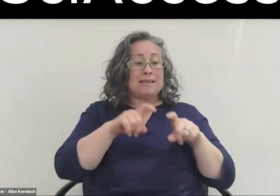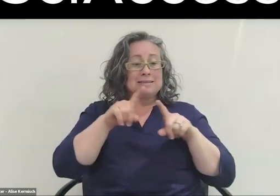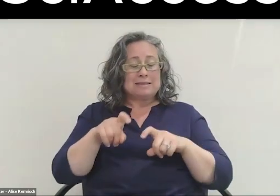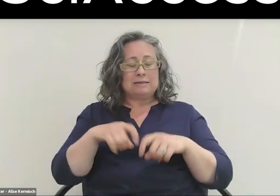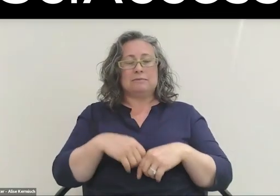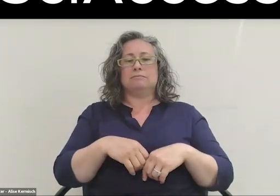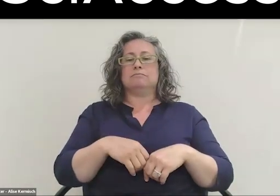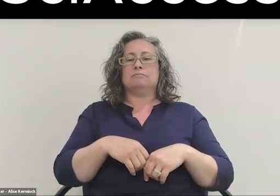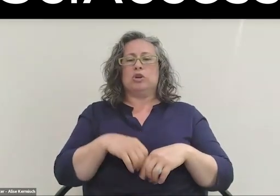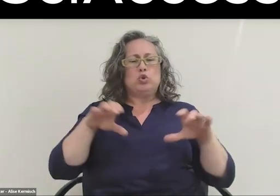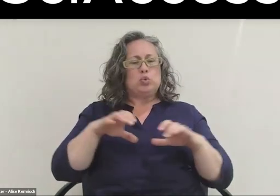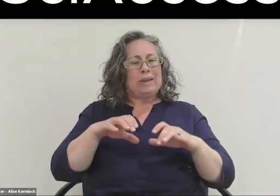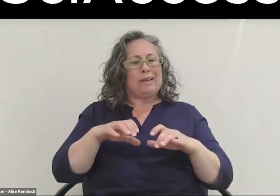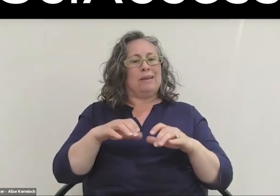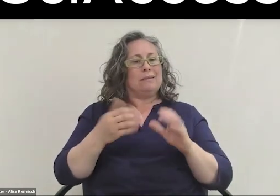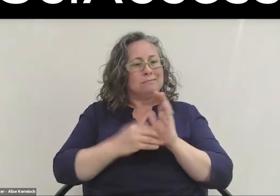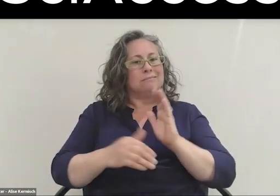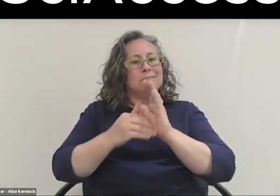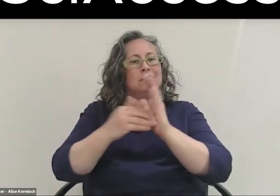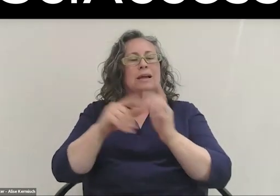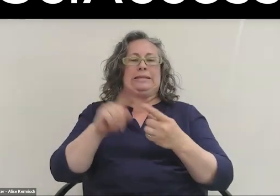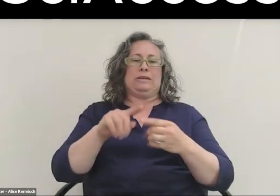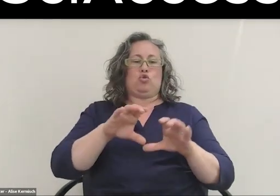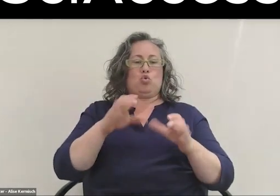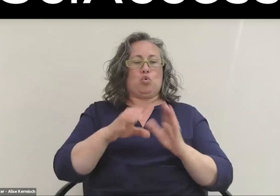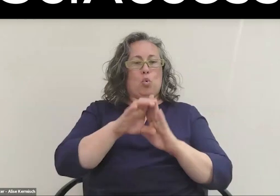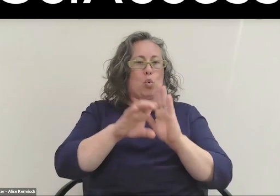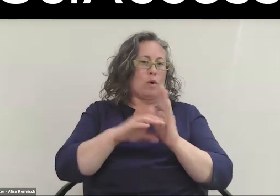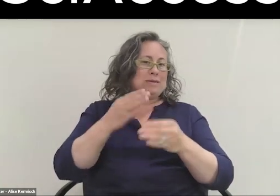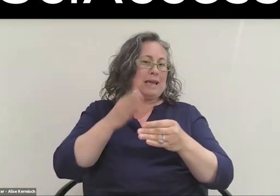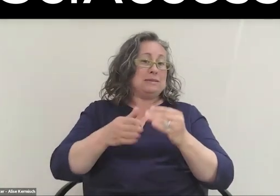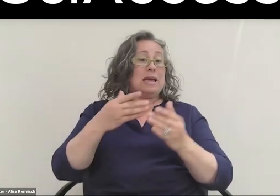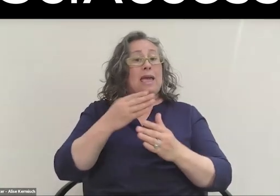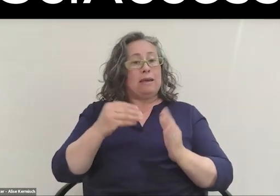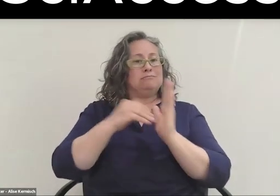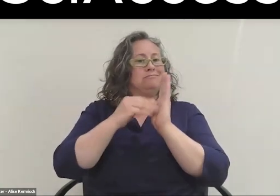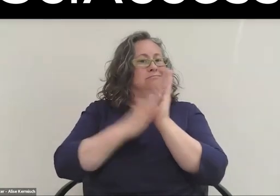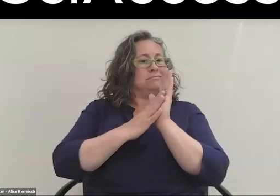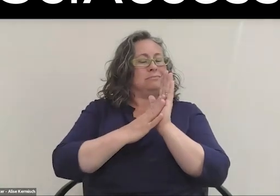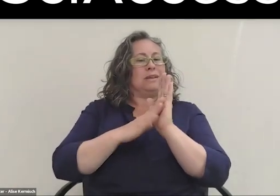doing this iteratively into the course ends, and reporting the results by oral presentations